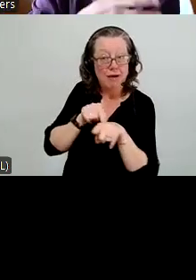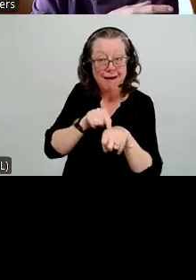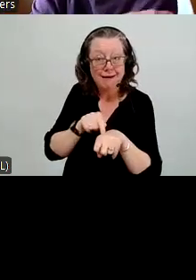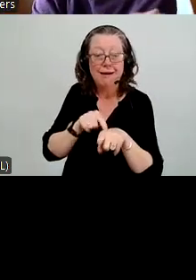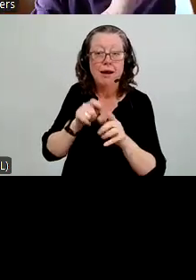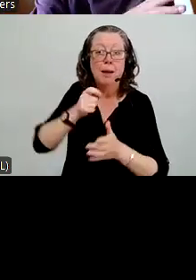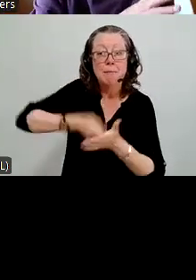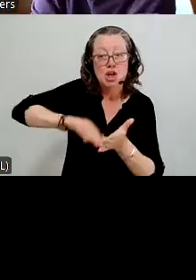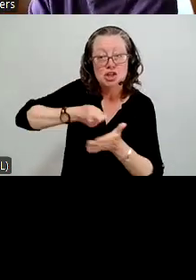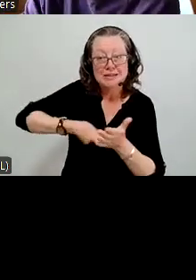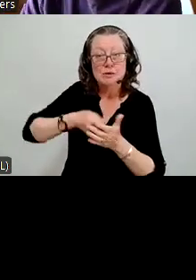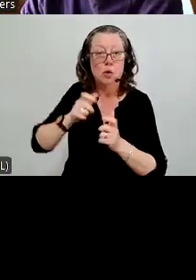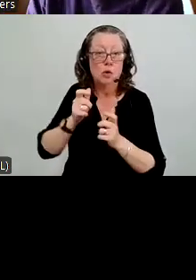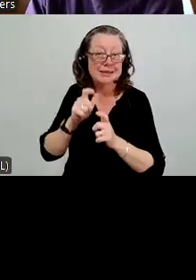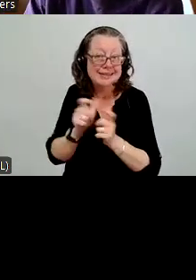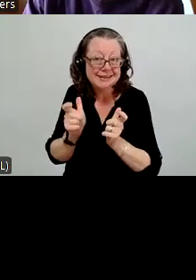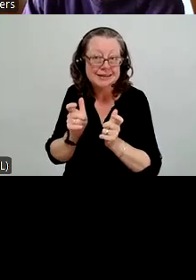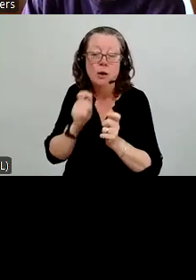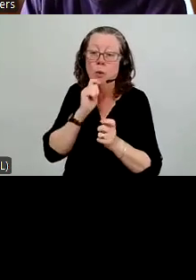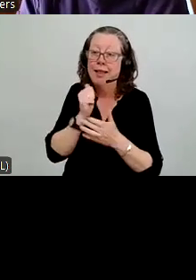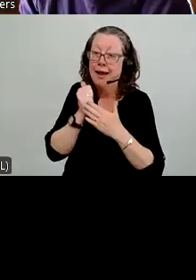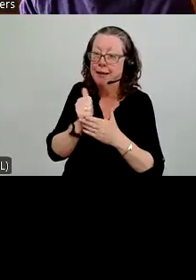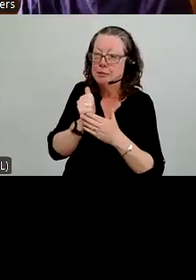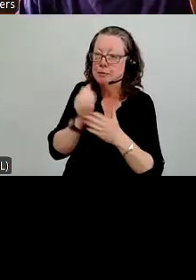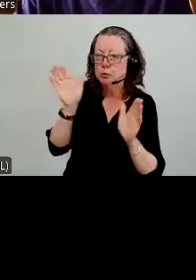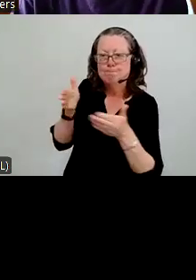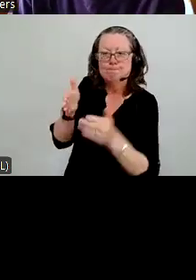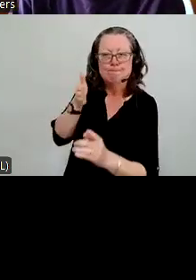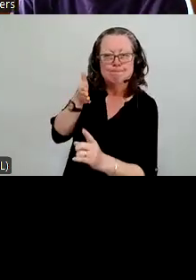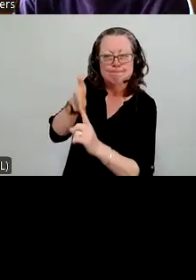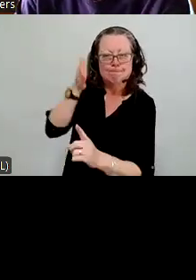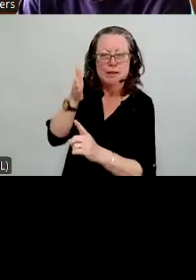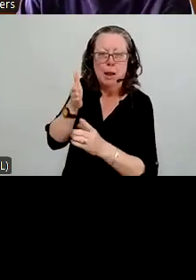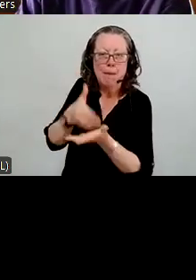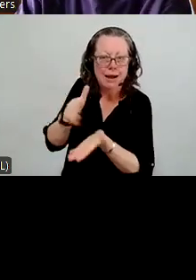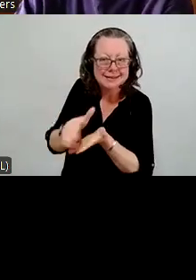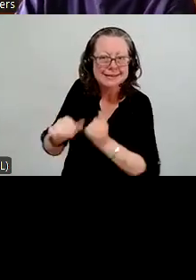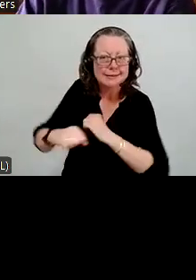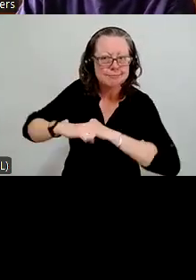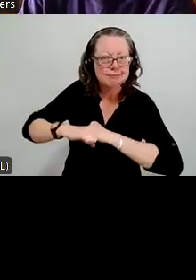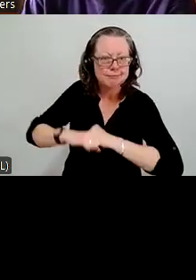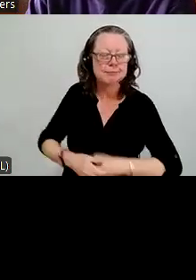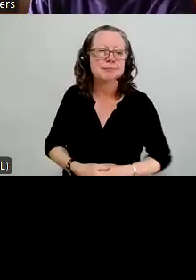the marketing and make that more efficient. The other one we have is for the Meta Pixel Helper.